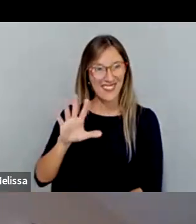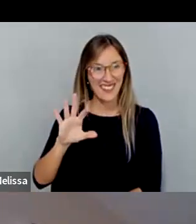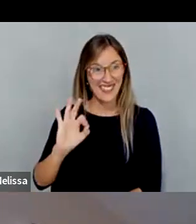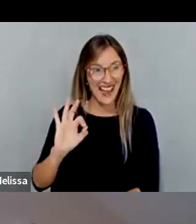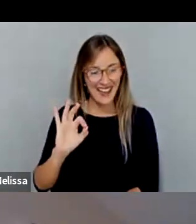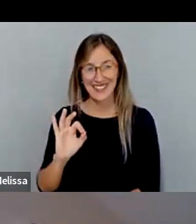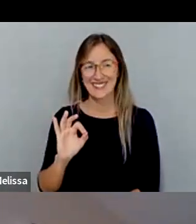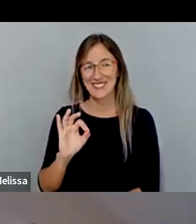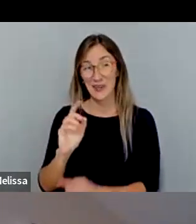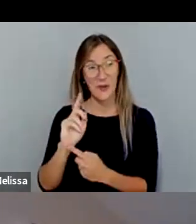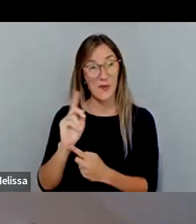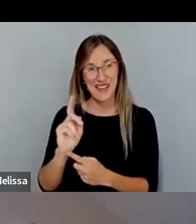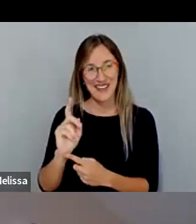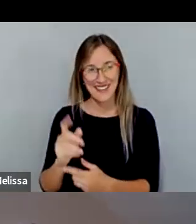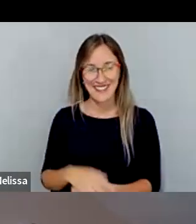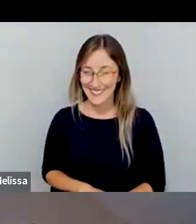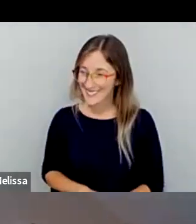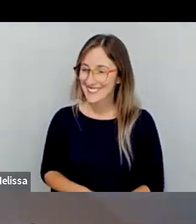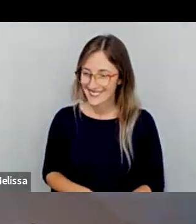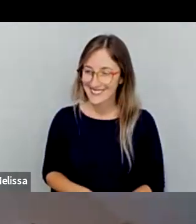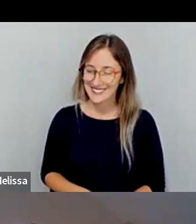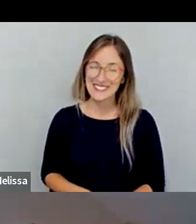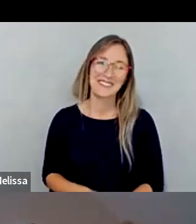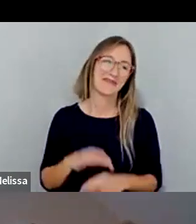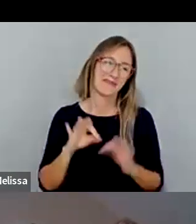going to do that and hopefully you all can check it out. We took it to the